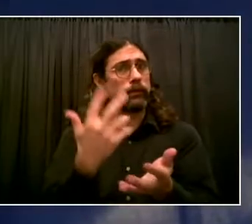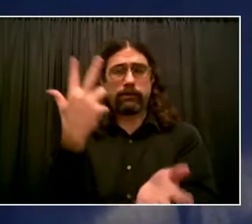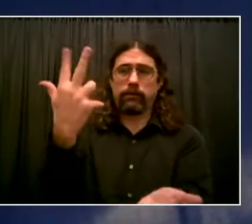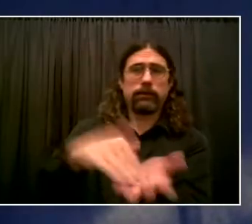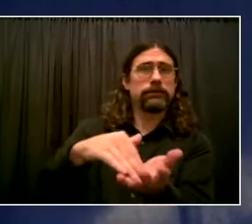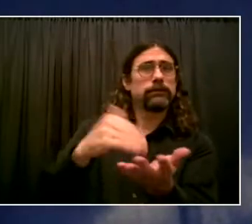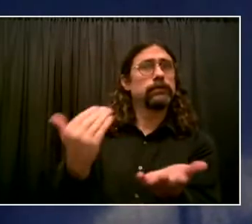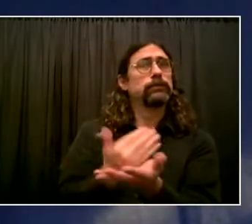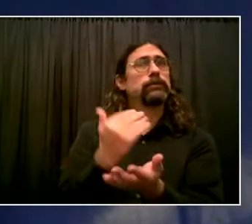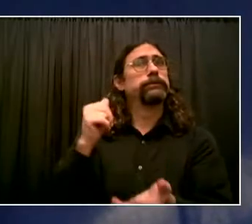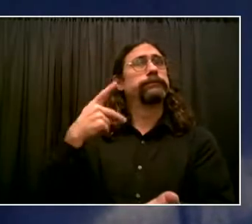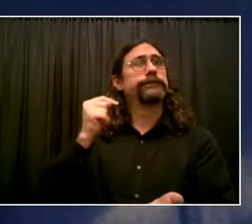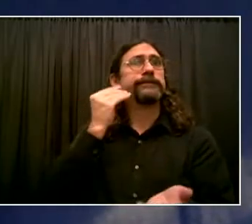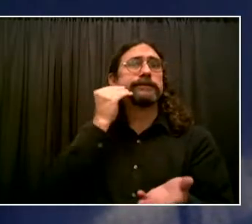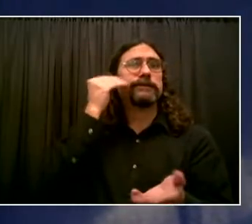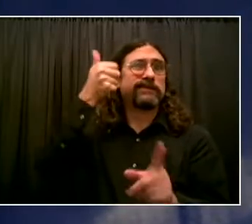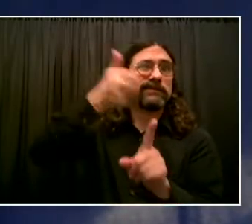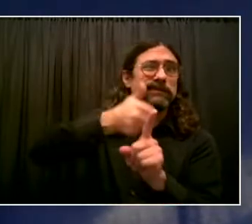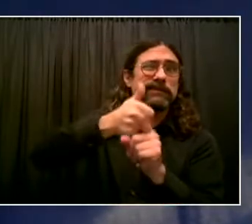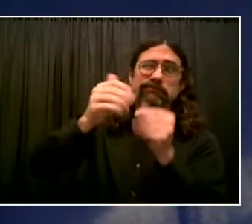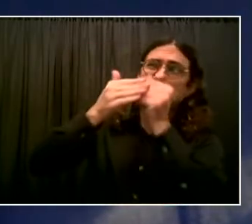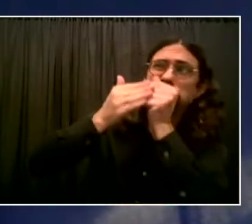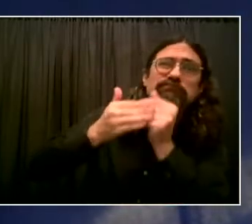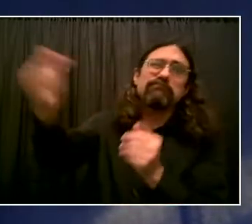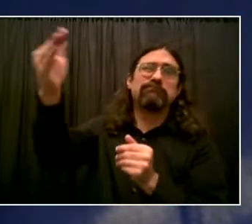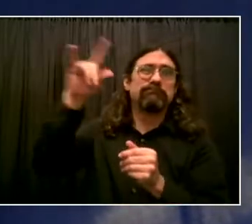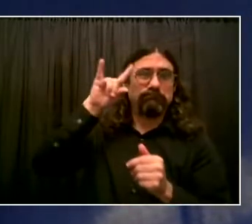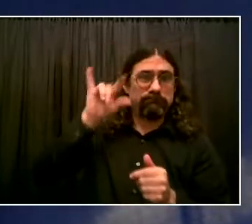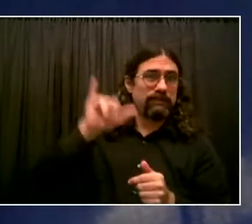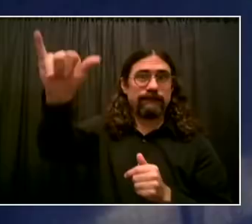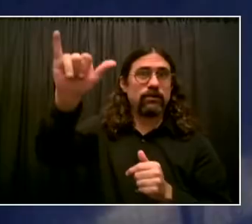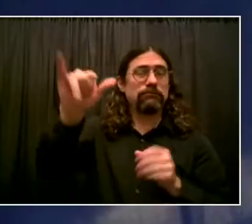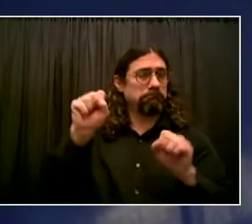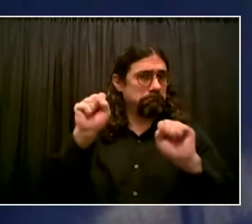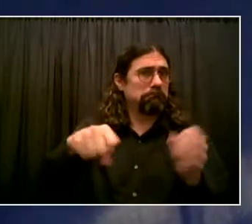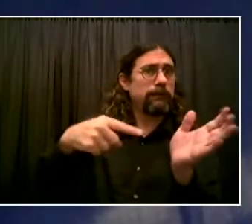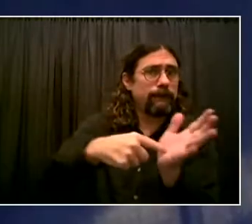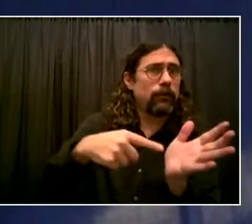AFFORDABLE HOUSING IN ONE OF THE AREAS IN THE CITY H WIT THE HIGHEST